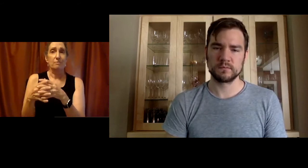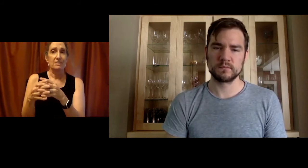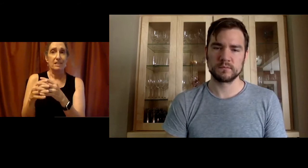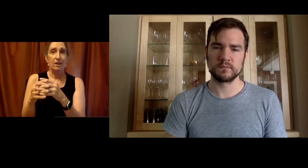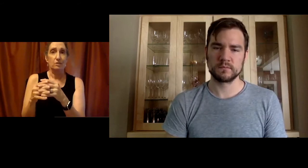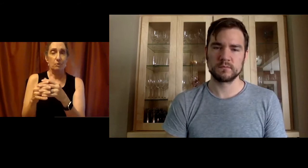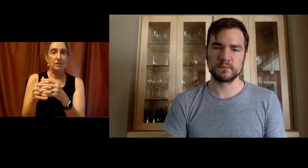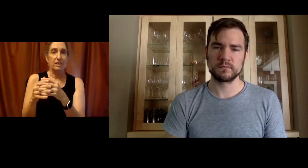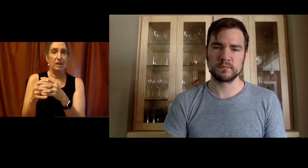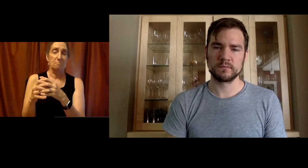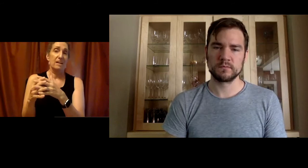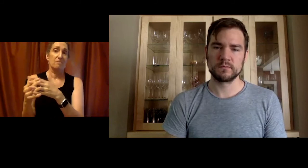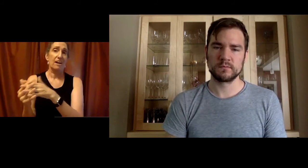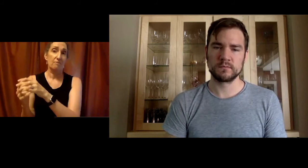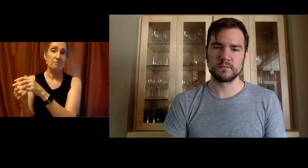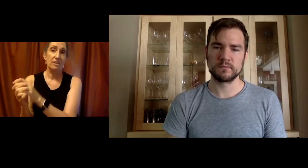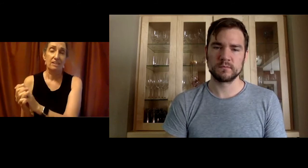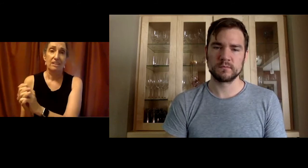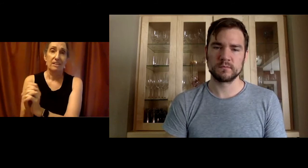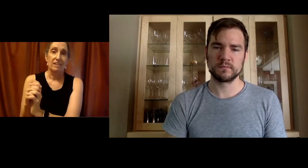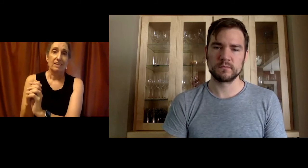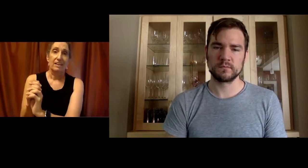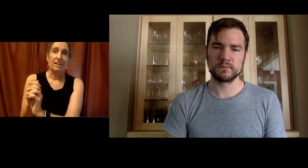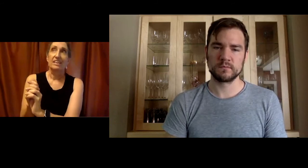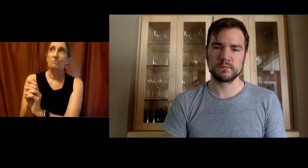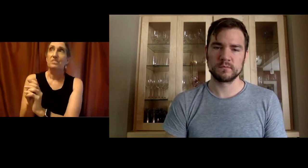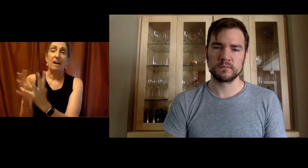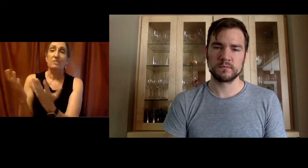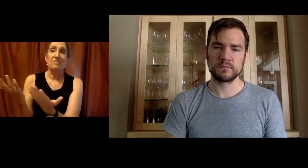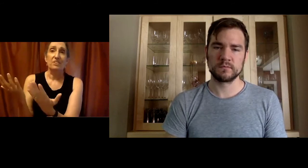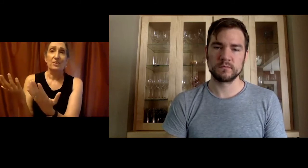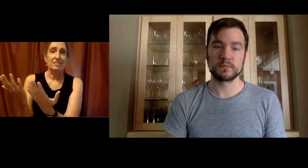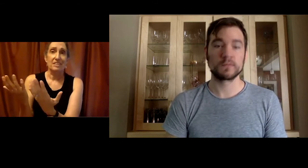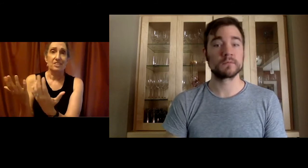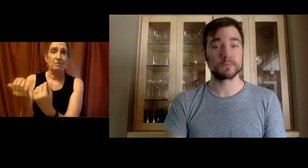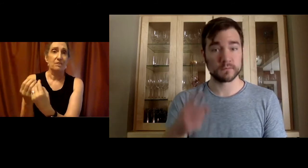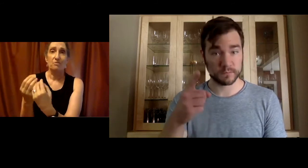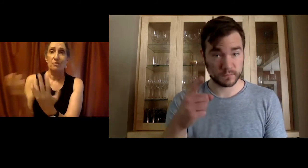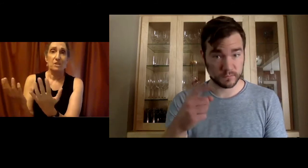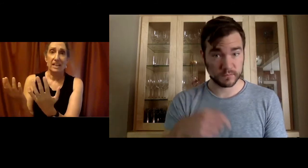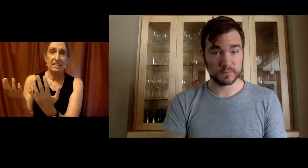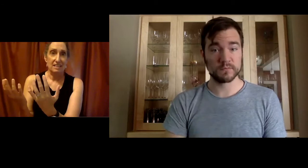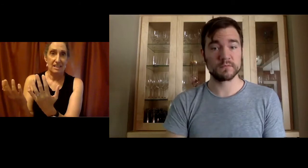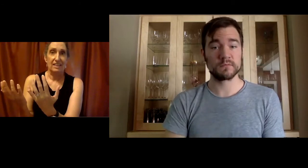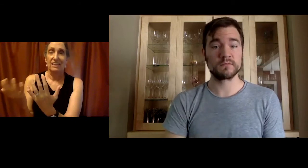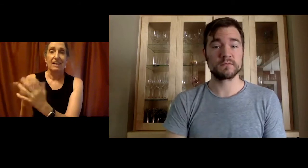from the State Arts Board that helped pay for half of it. And it was, I was never an organization. I was never formal or anything,